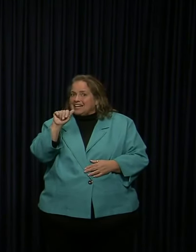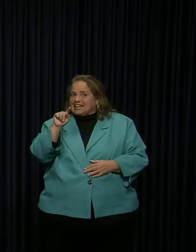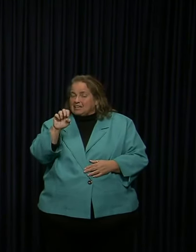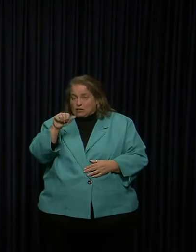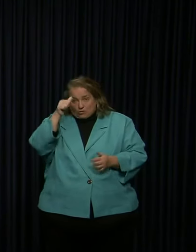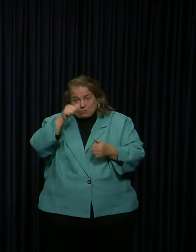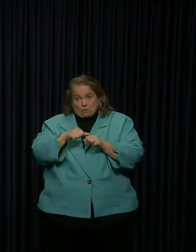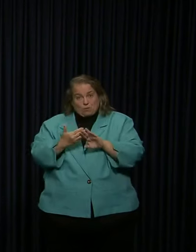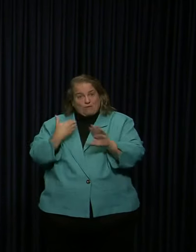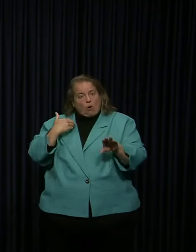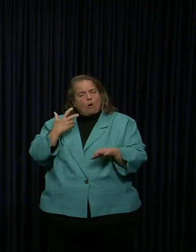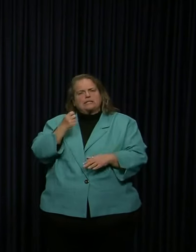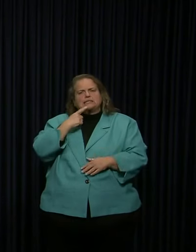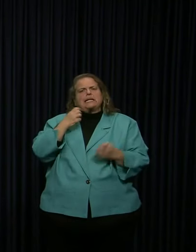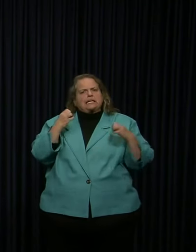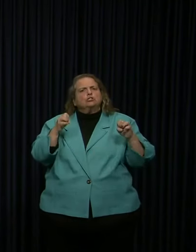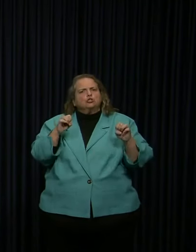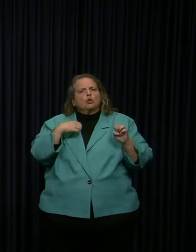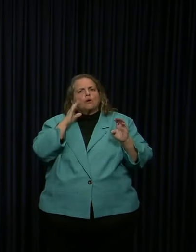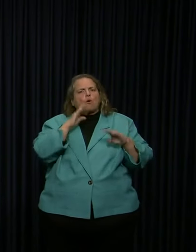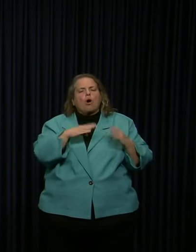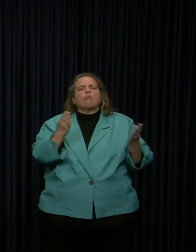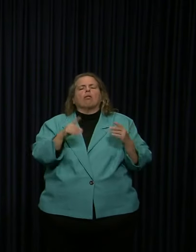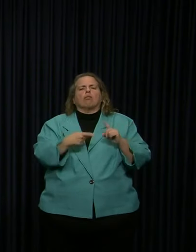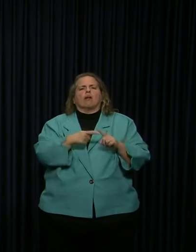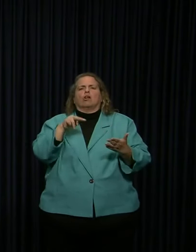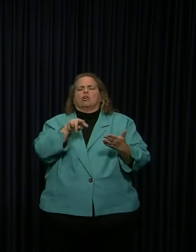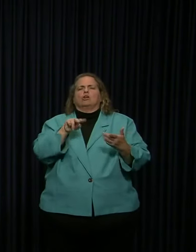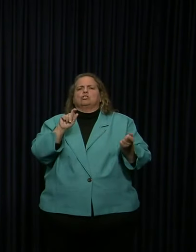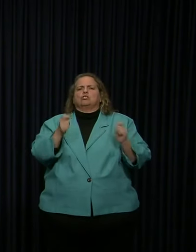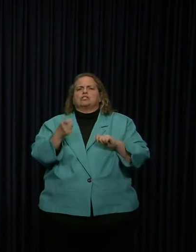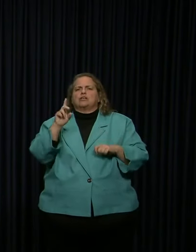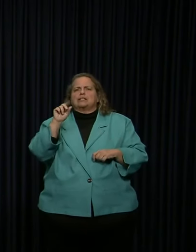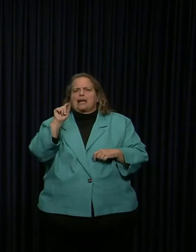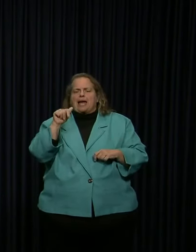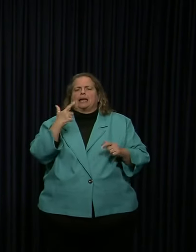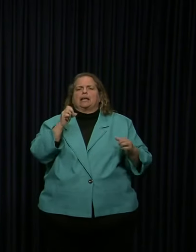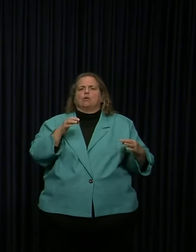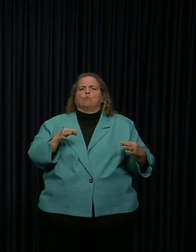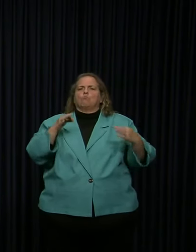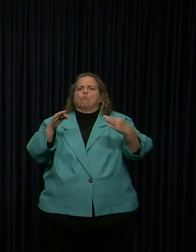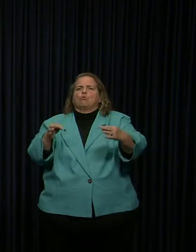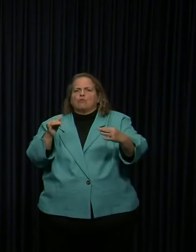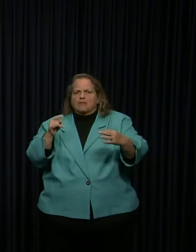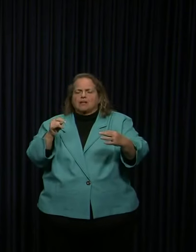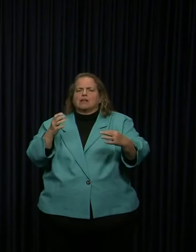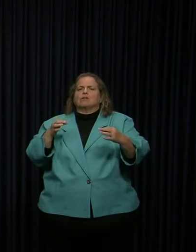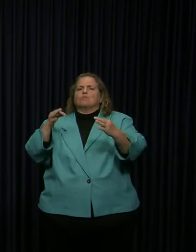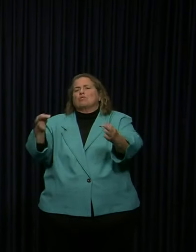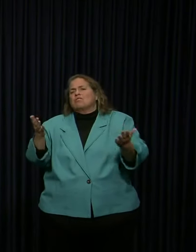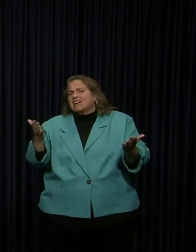THERE'S A QUESTION ABOUT HOW MUCH WE'VE GOING TO IF A PAY FOR